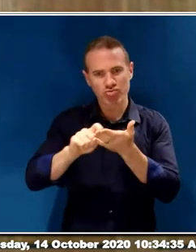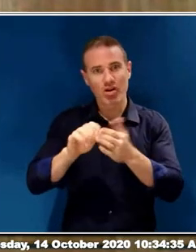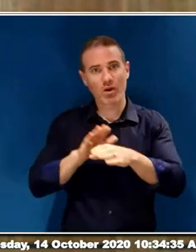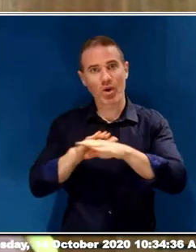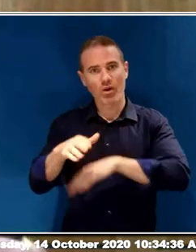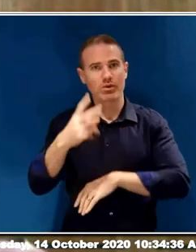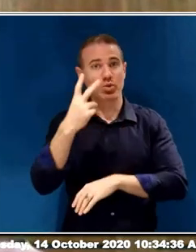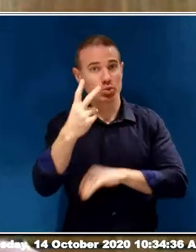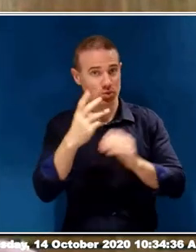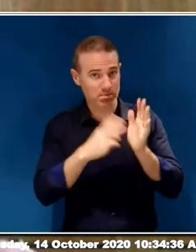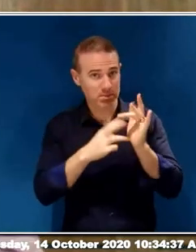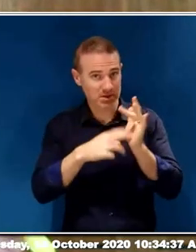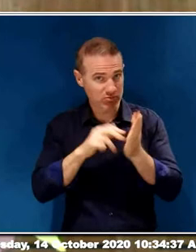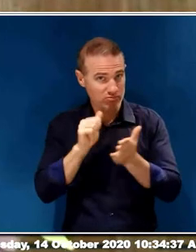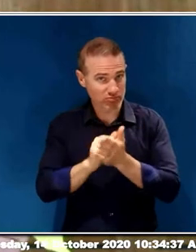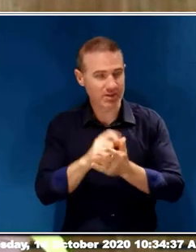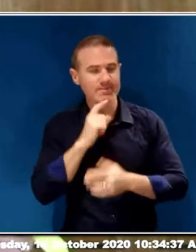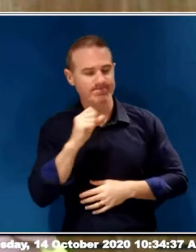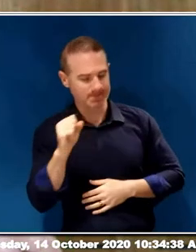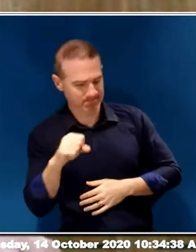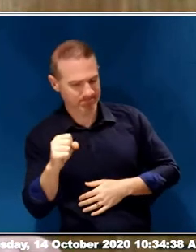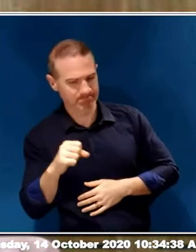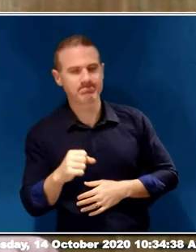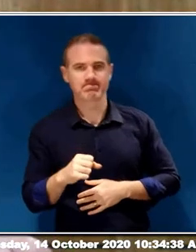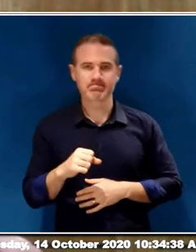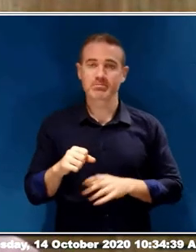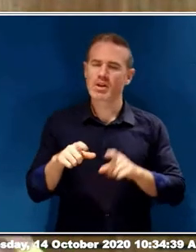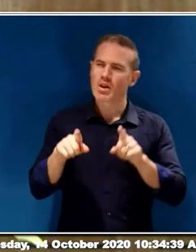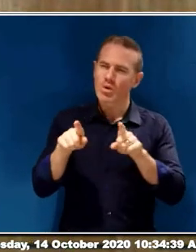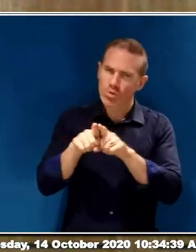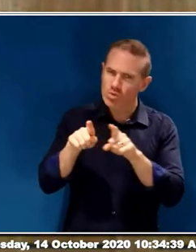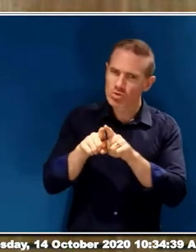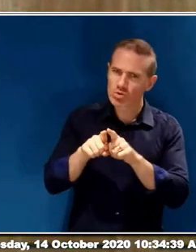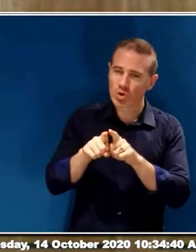And during school work, for 30-minute intervals, there was to be a